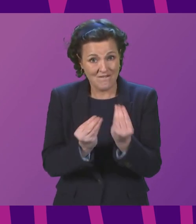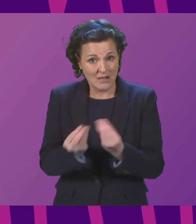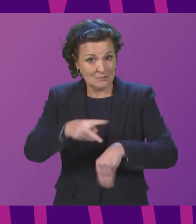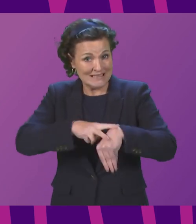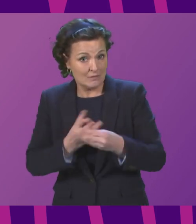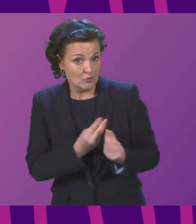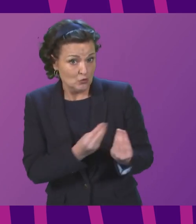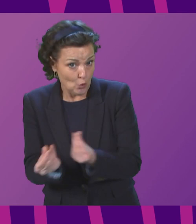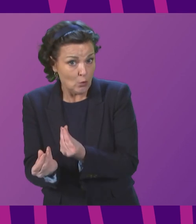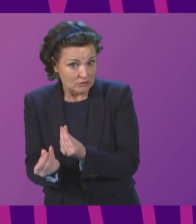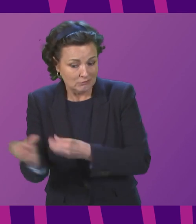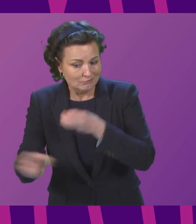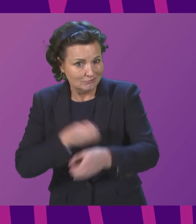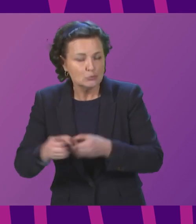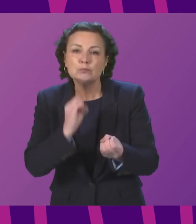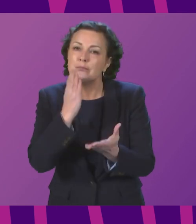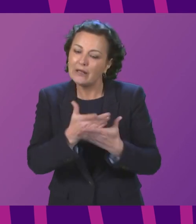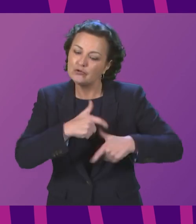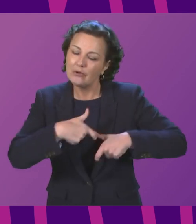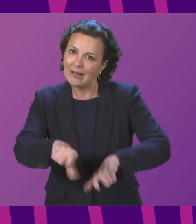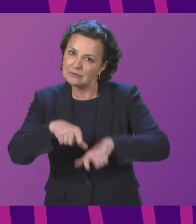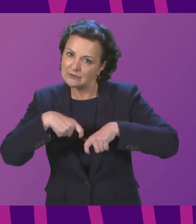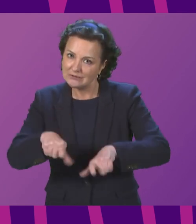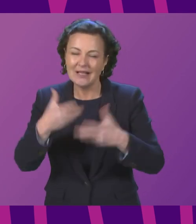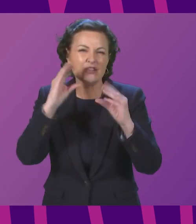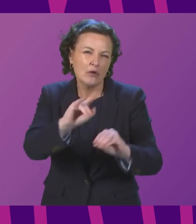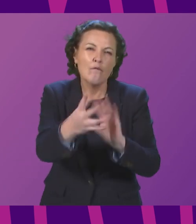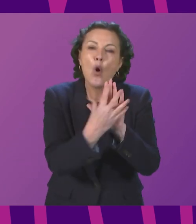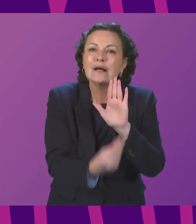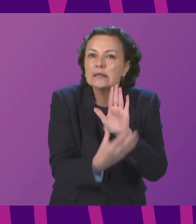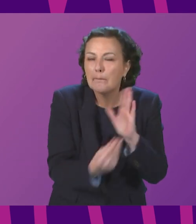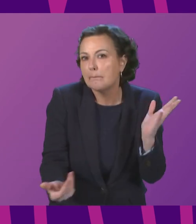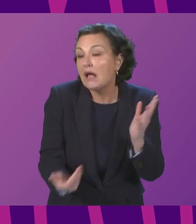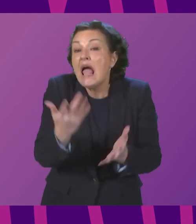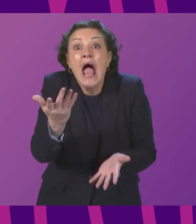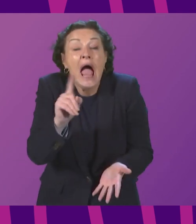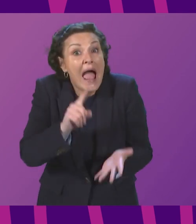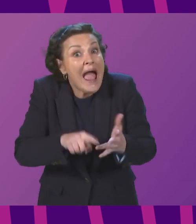in order to maintain continuity in education, such as the ability, if necessary, to combine